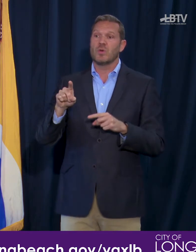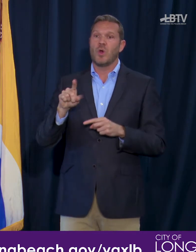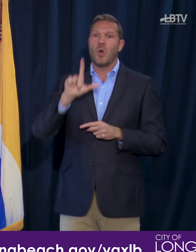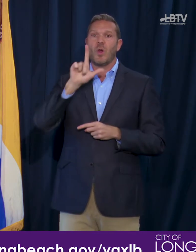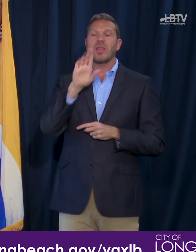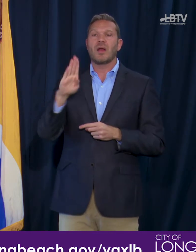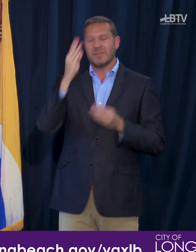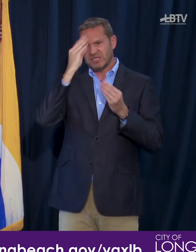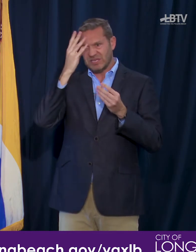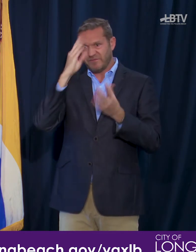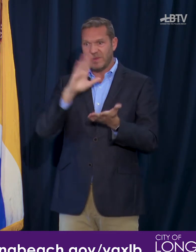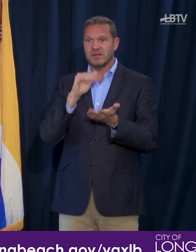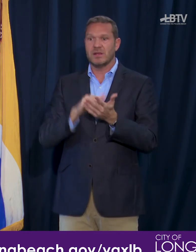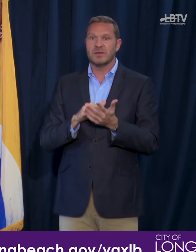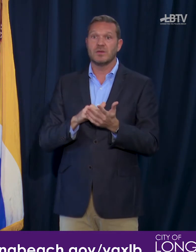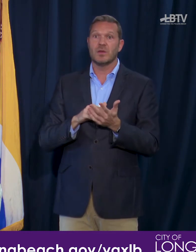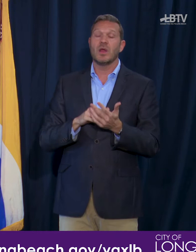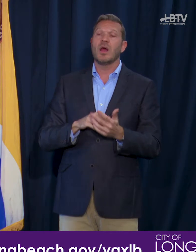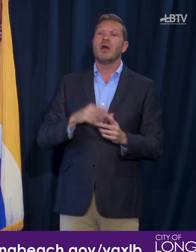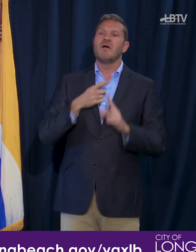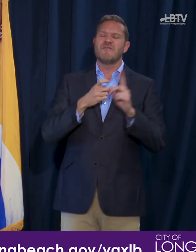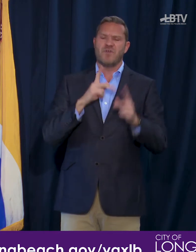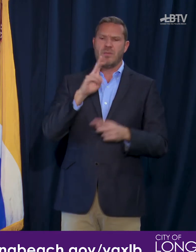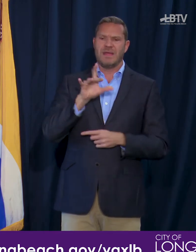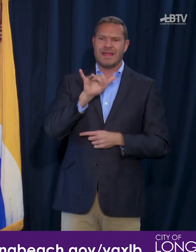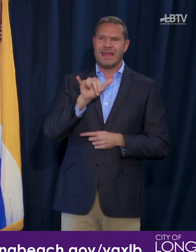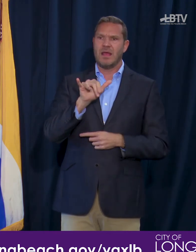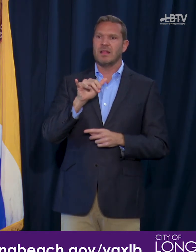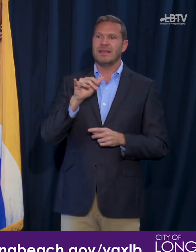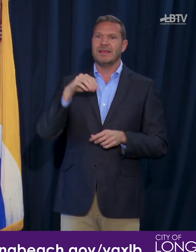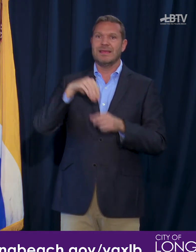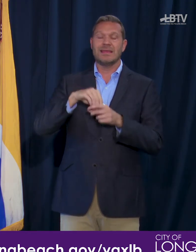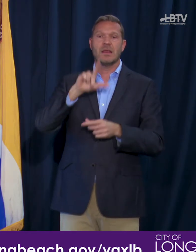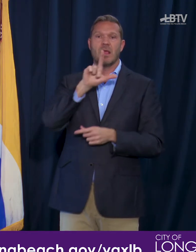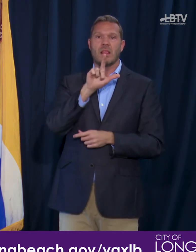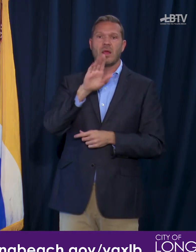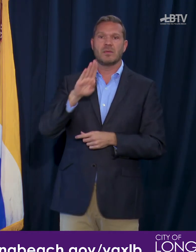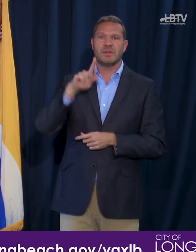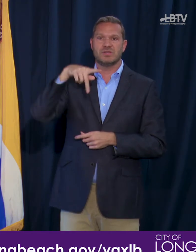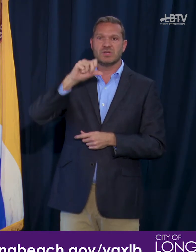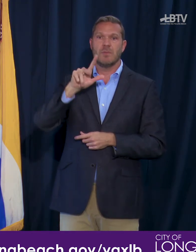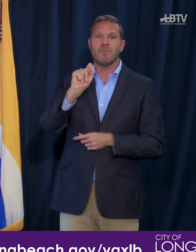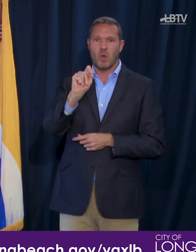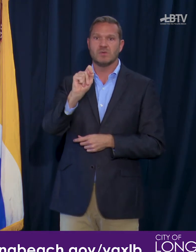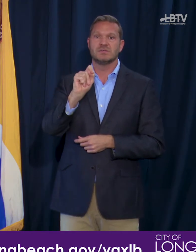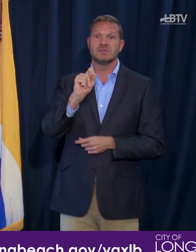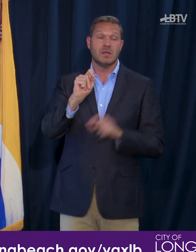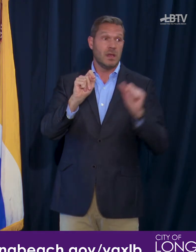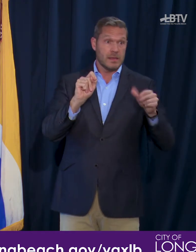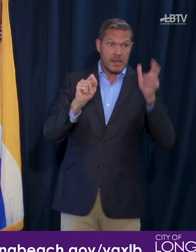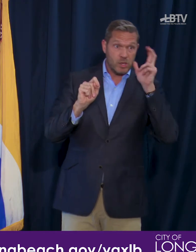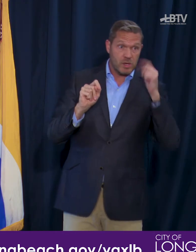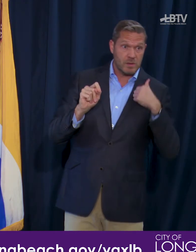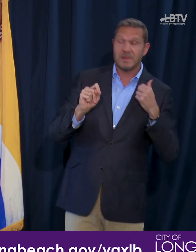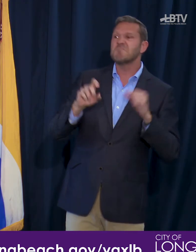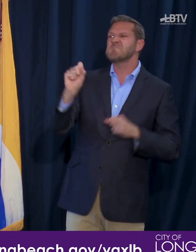First question comes from Kelly at the Long Beach Post. Go ahead Kelly. Hi can you guys hear me? Yes we can.